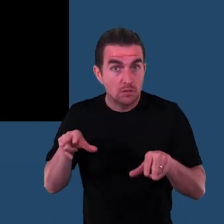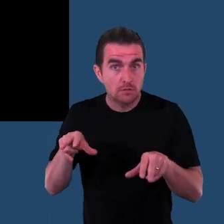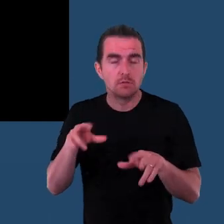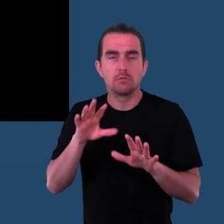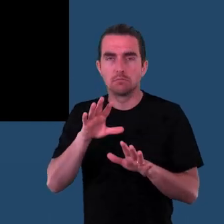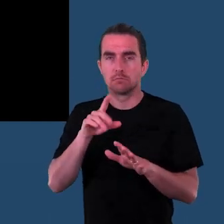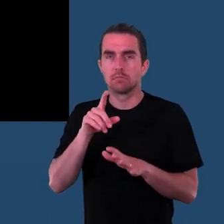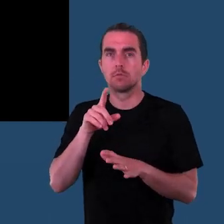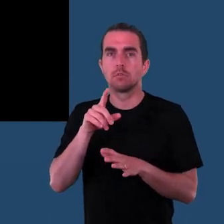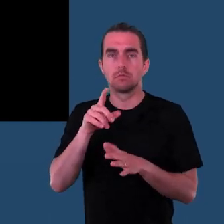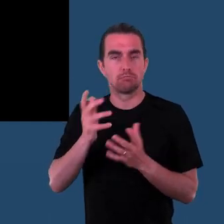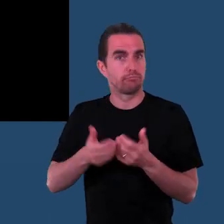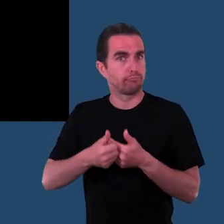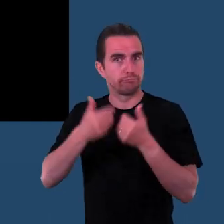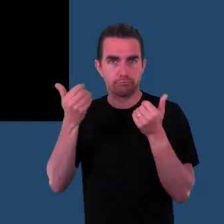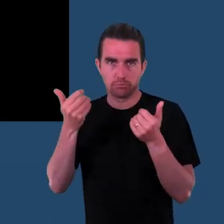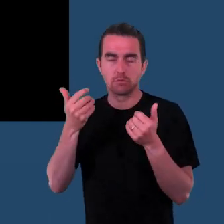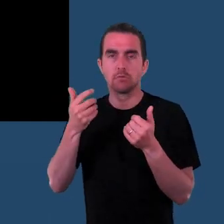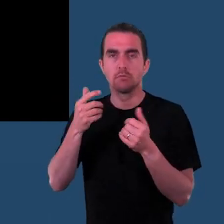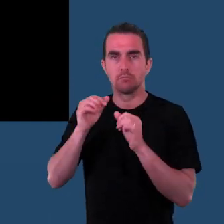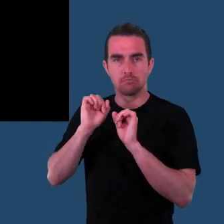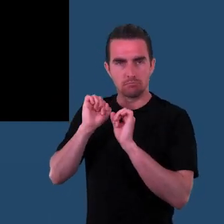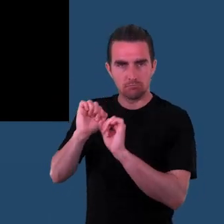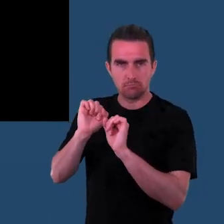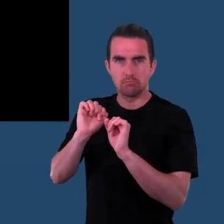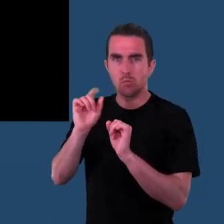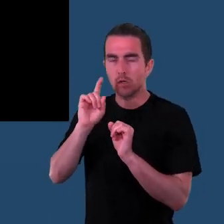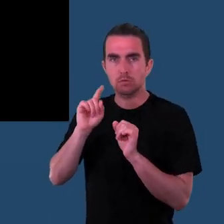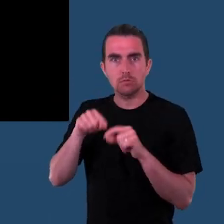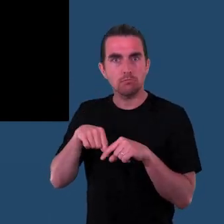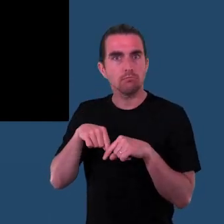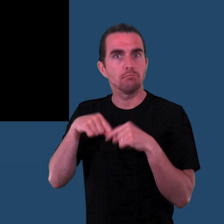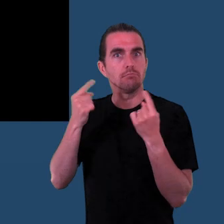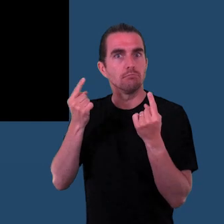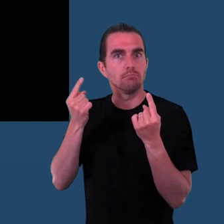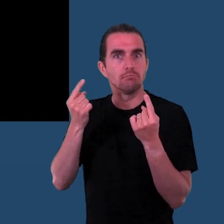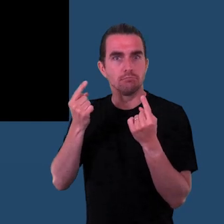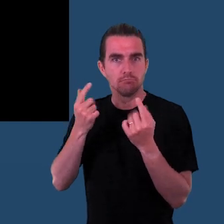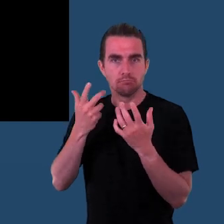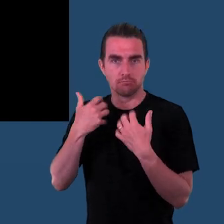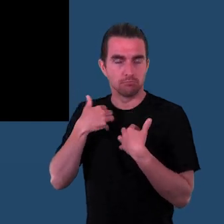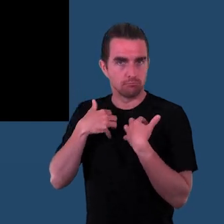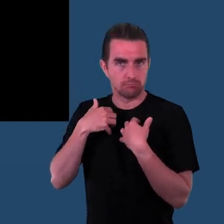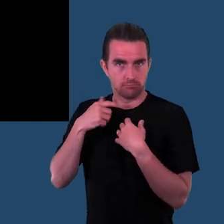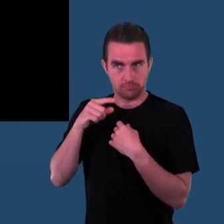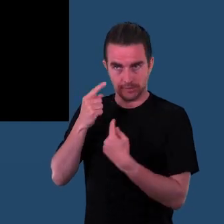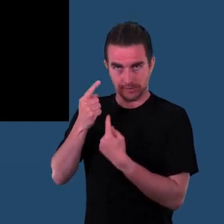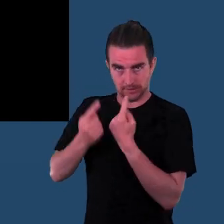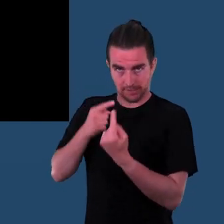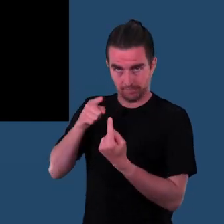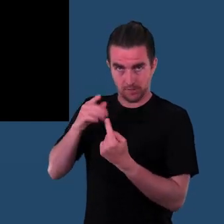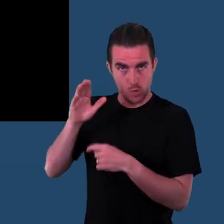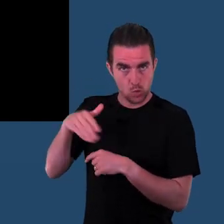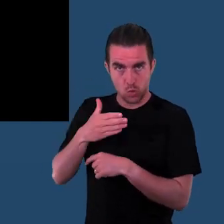So, their own little separate group within that clade, essentially, which makes them really, really interesting in of themselves,